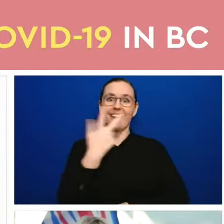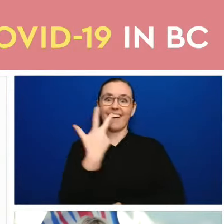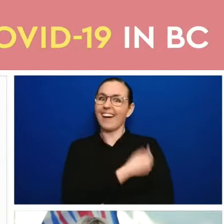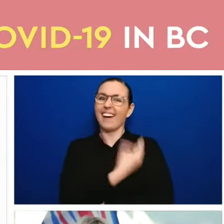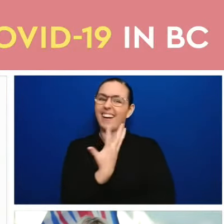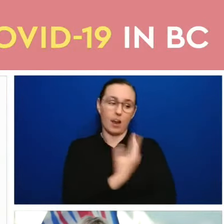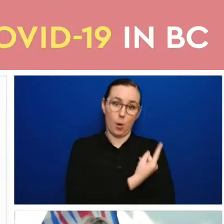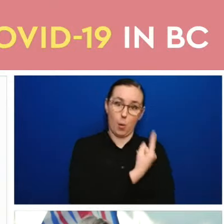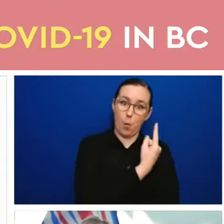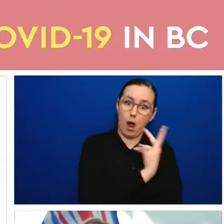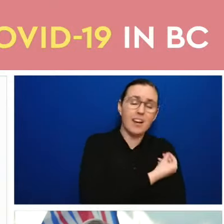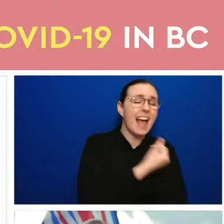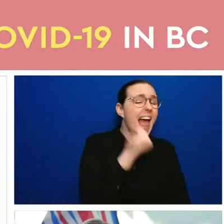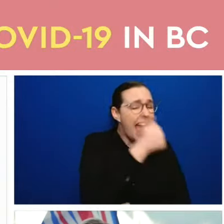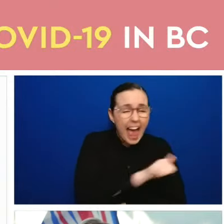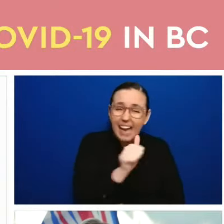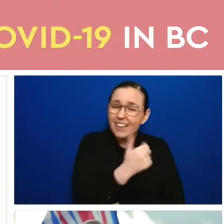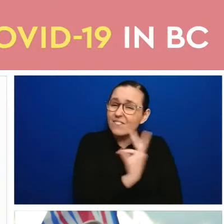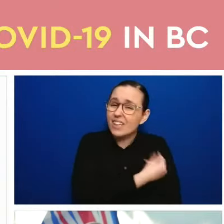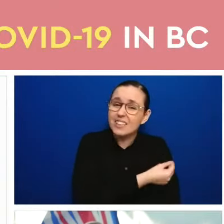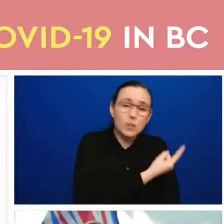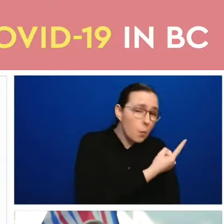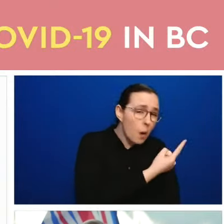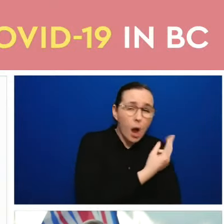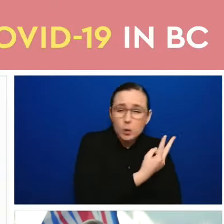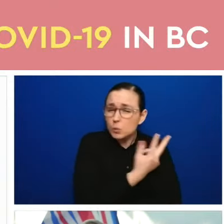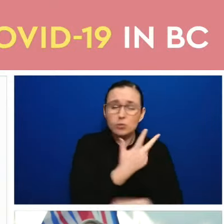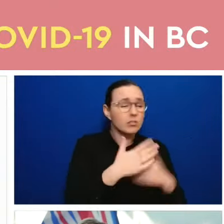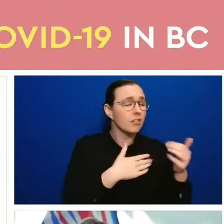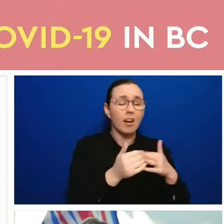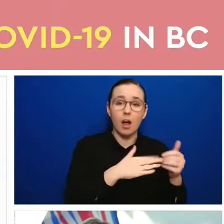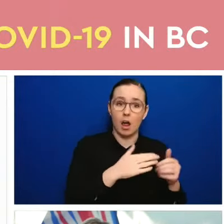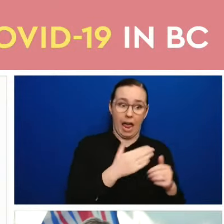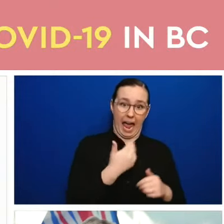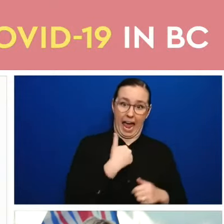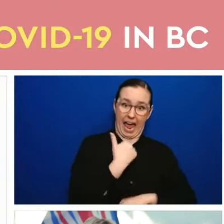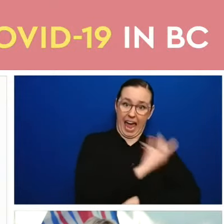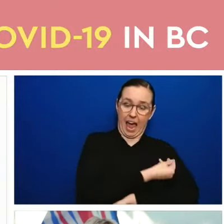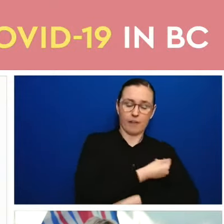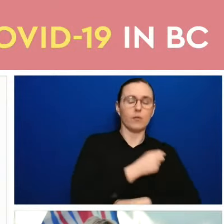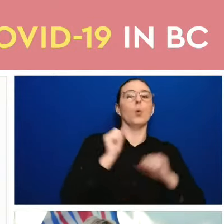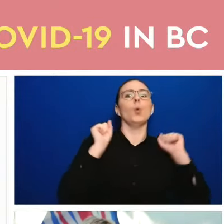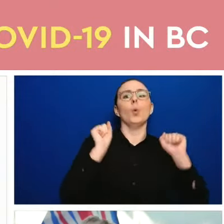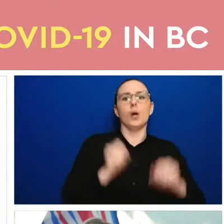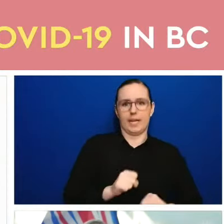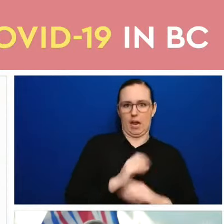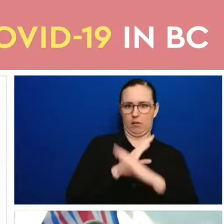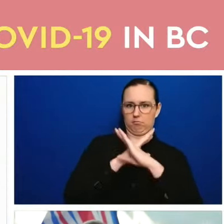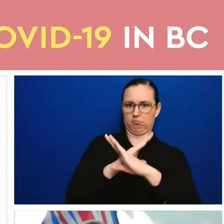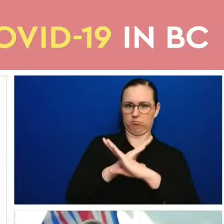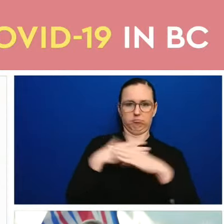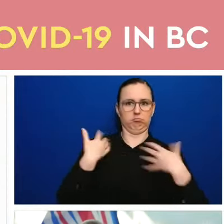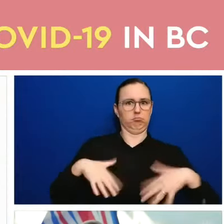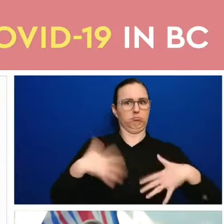vaccine, so this includes people who have one dose, two doses or three doses, so any